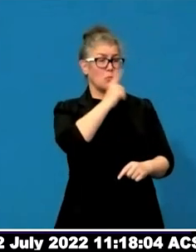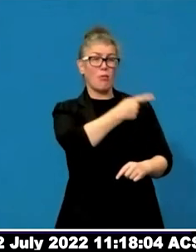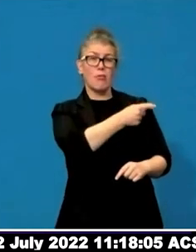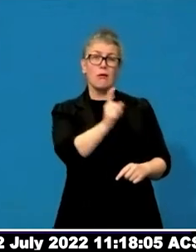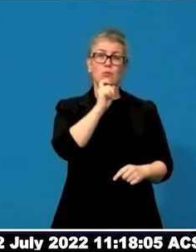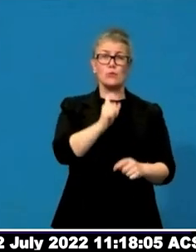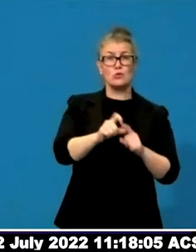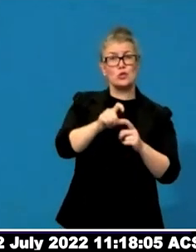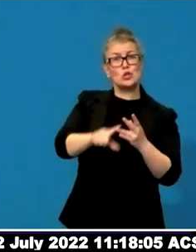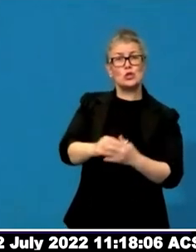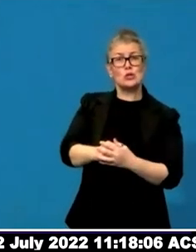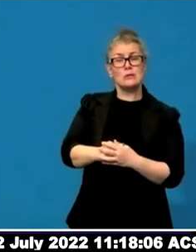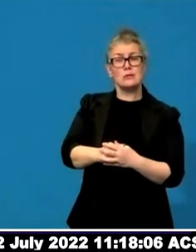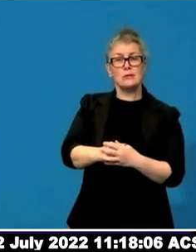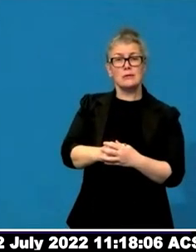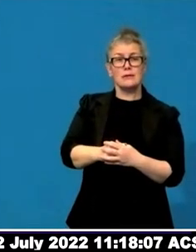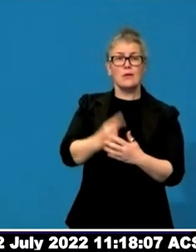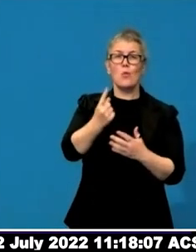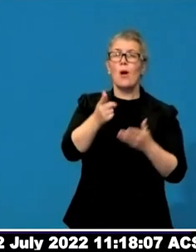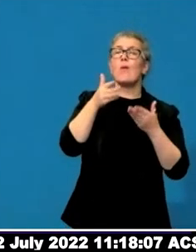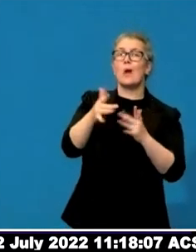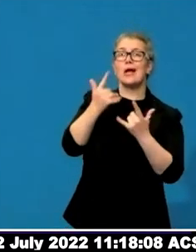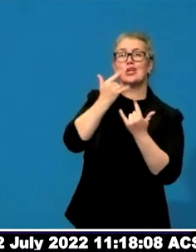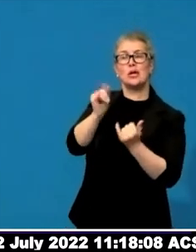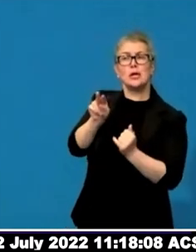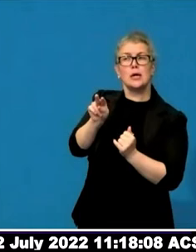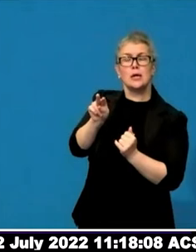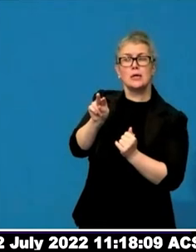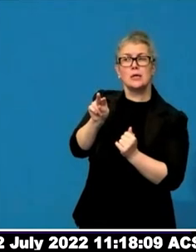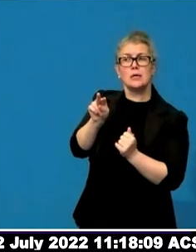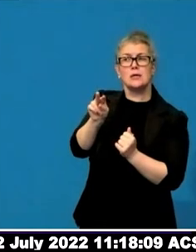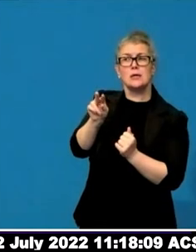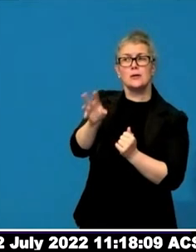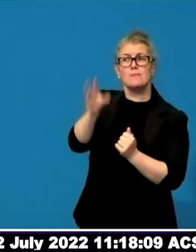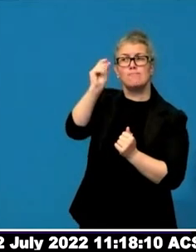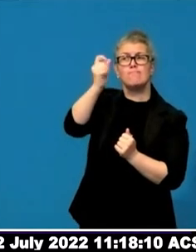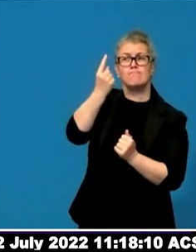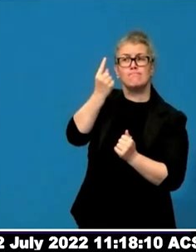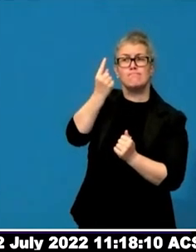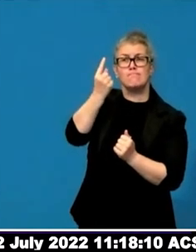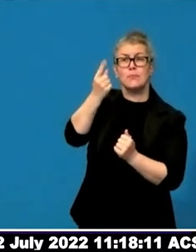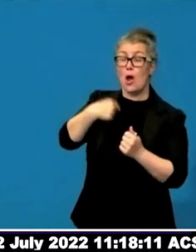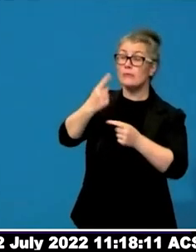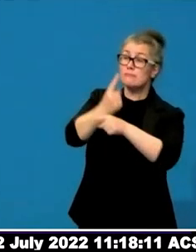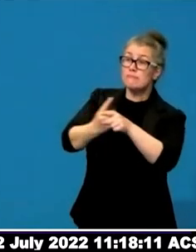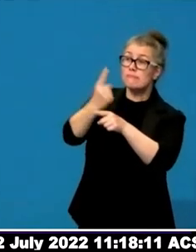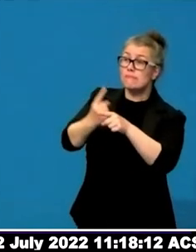It's a way of checking in that has what I've been talking about been understood.